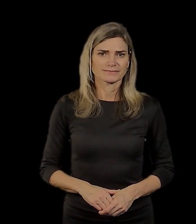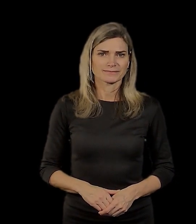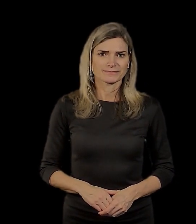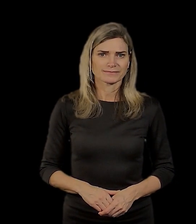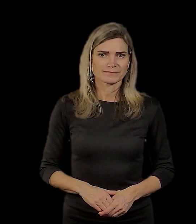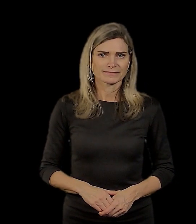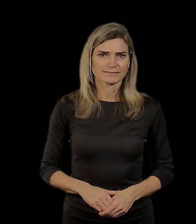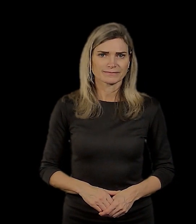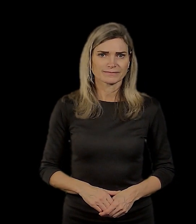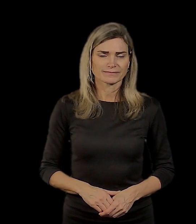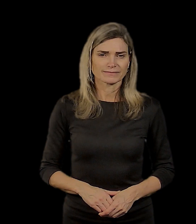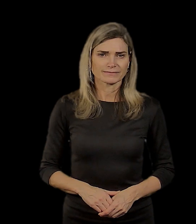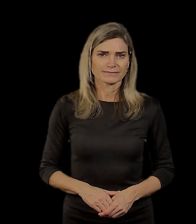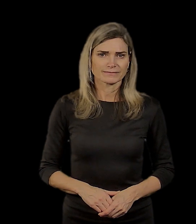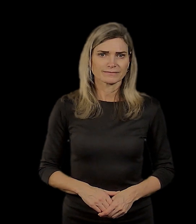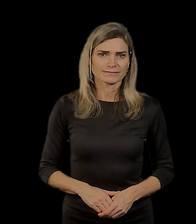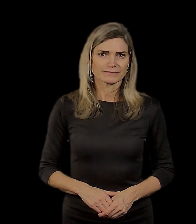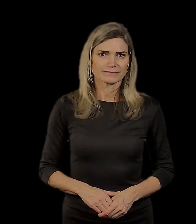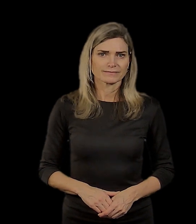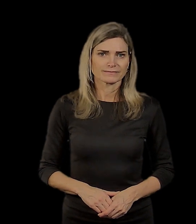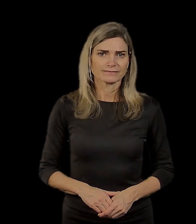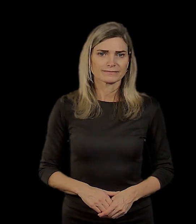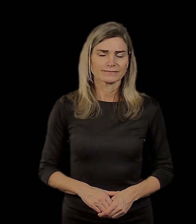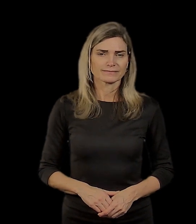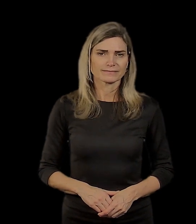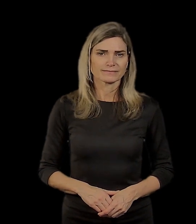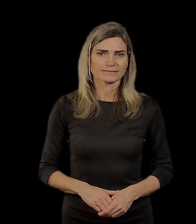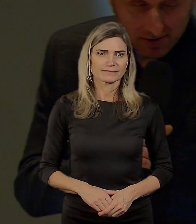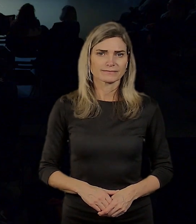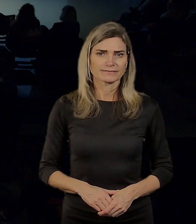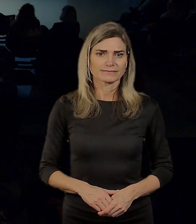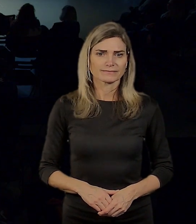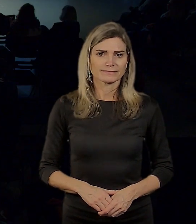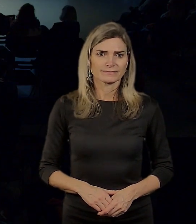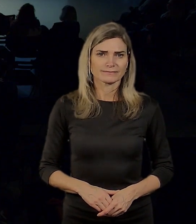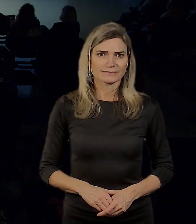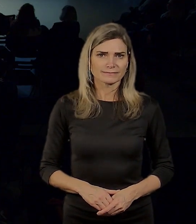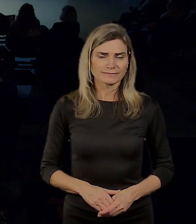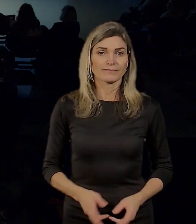which follows on from this project that my colleague presented to you. And the reason for its creation.